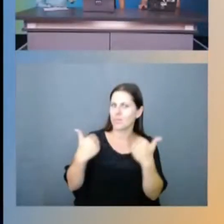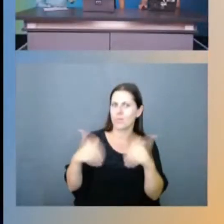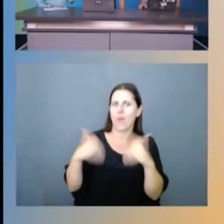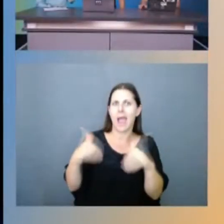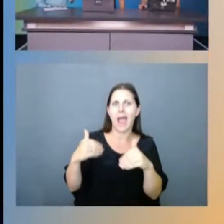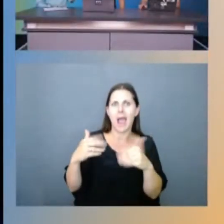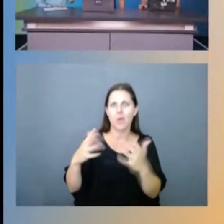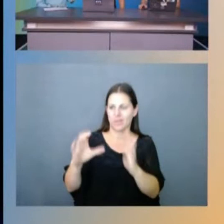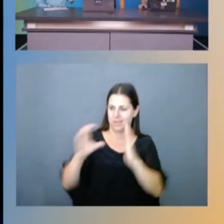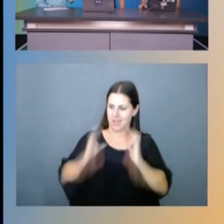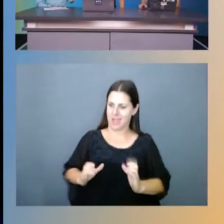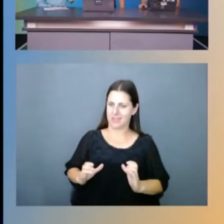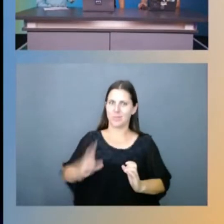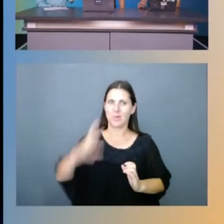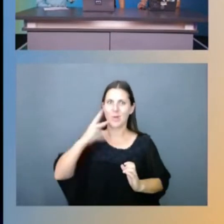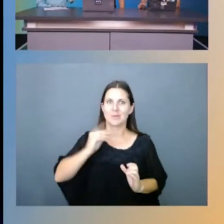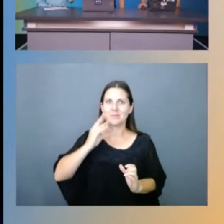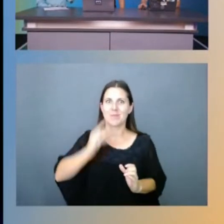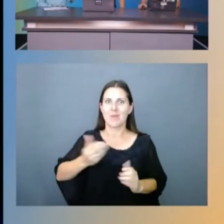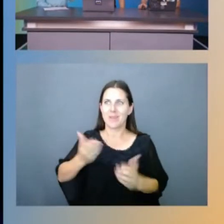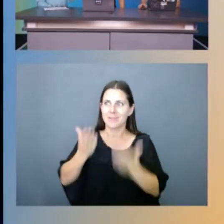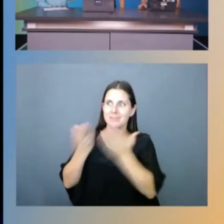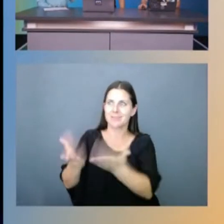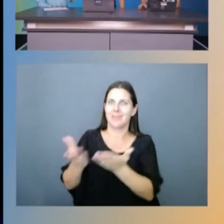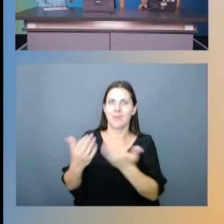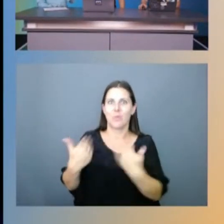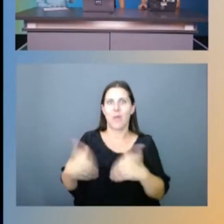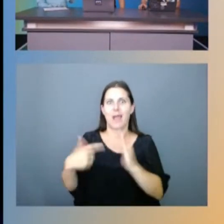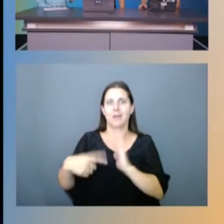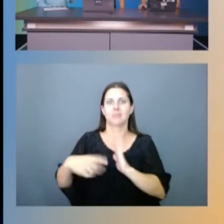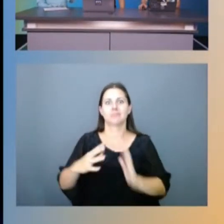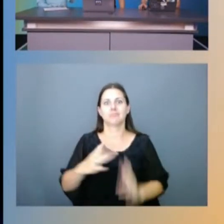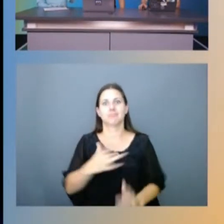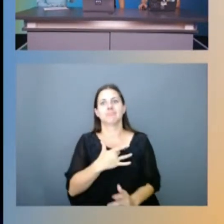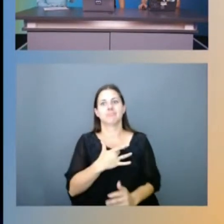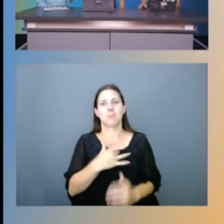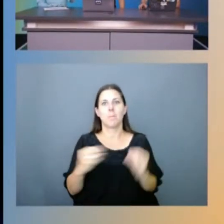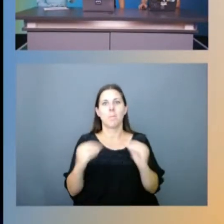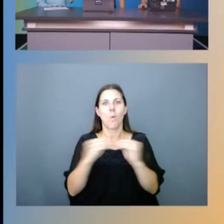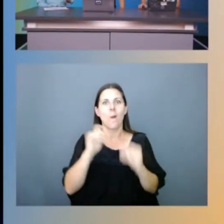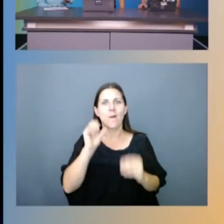There's nothing like seeing a customer example. And even cooler to see it used in gaming as well, I have to admit.